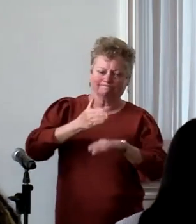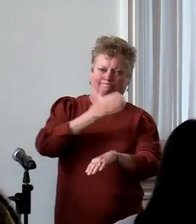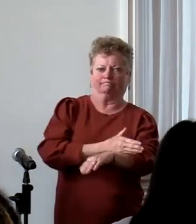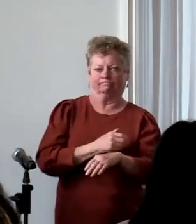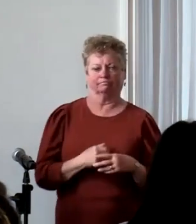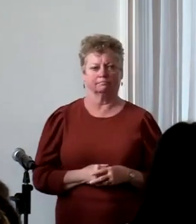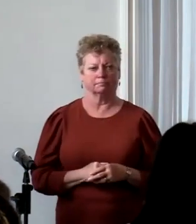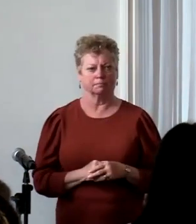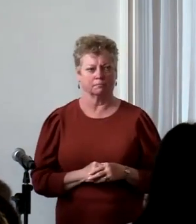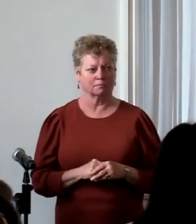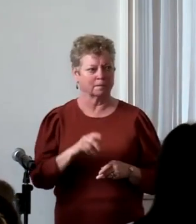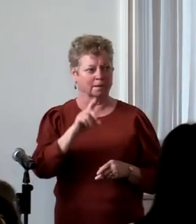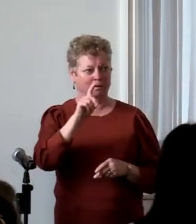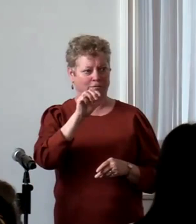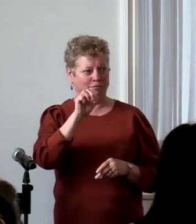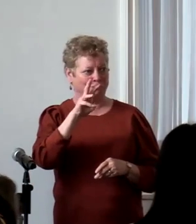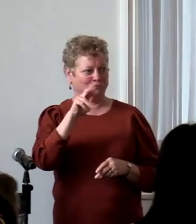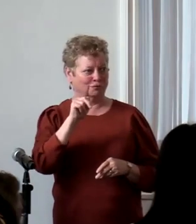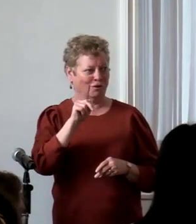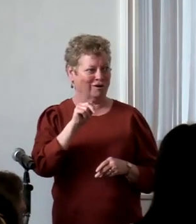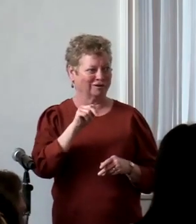Dawn, I have a big bio to read first.